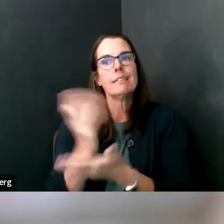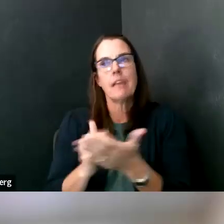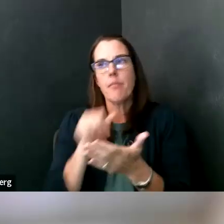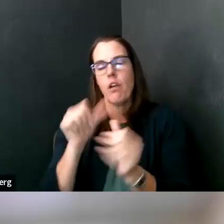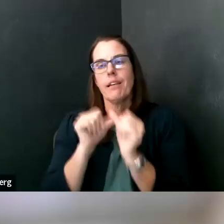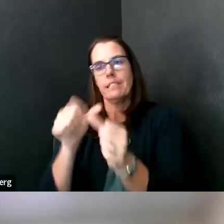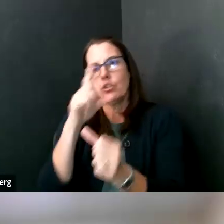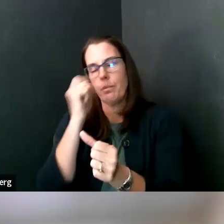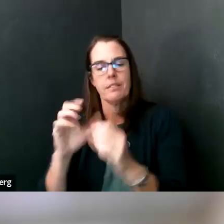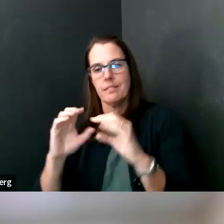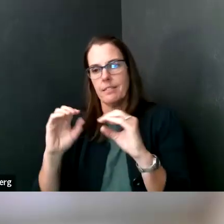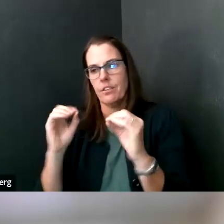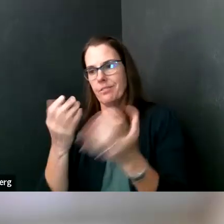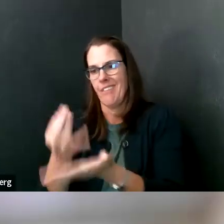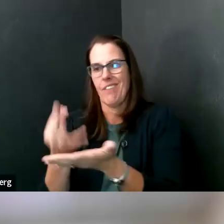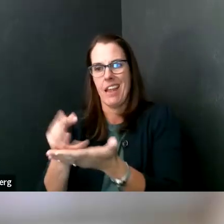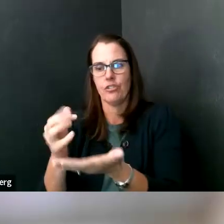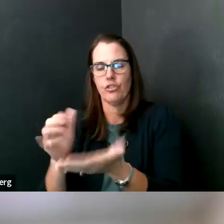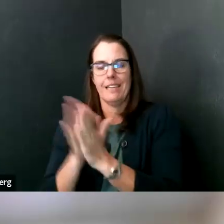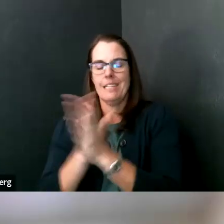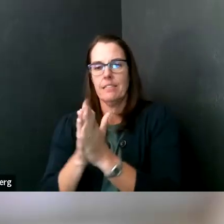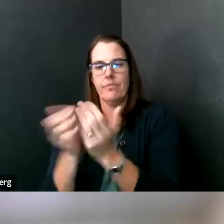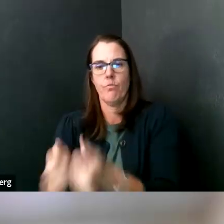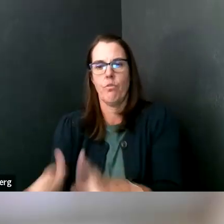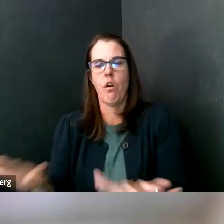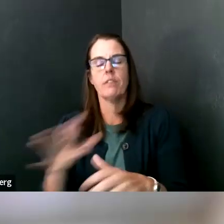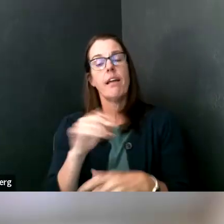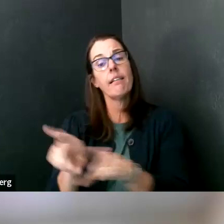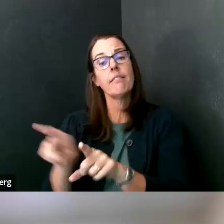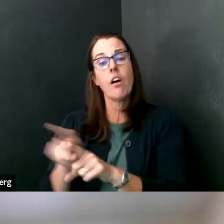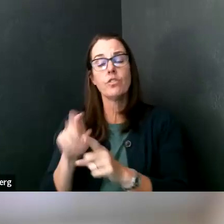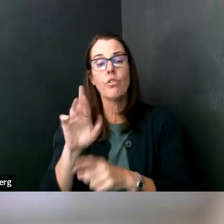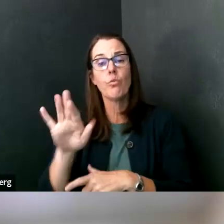sufficient in financial incentive and because of the small size of rare disease populations